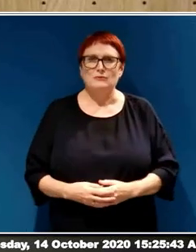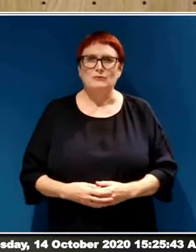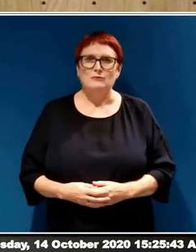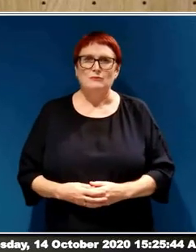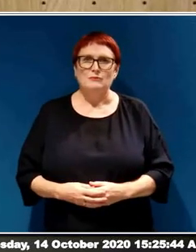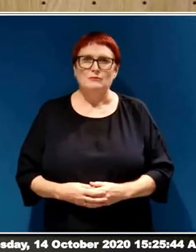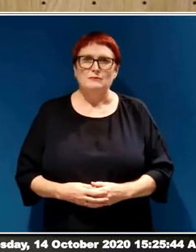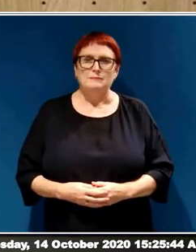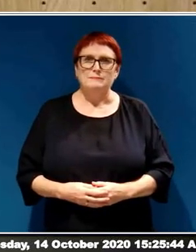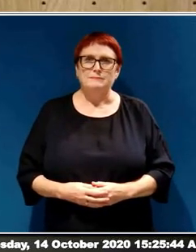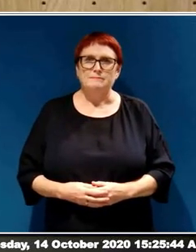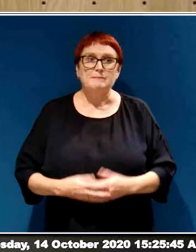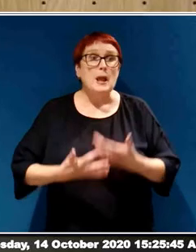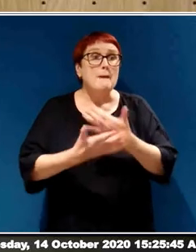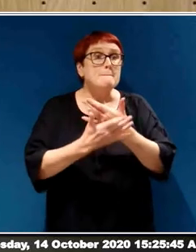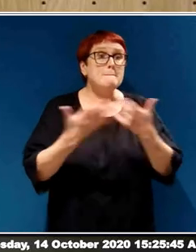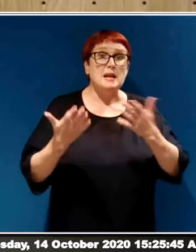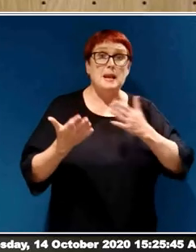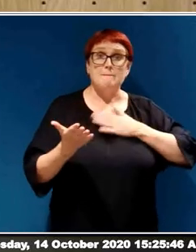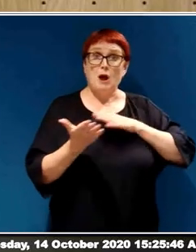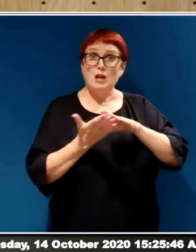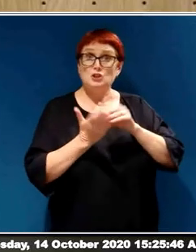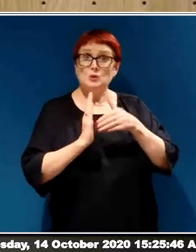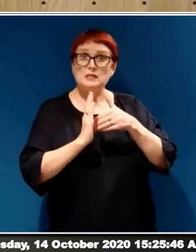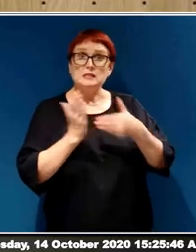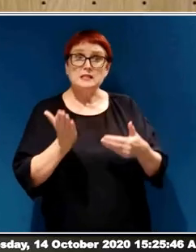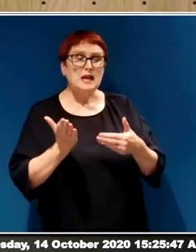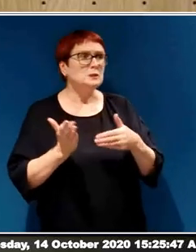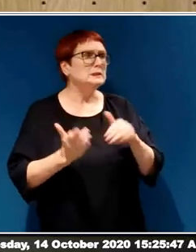teaching a unit of work, I have this type of student, this type of learner in